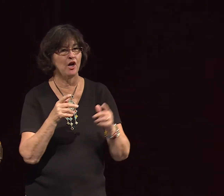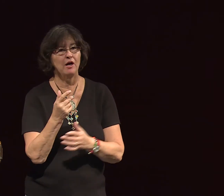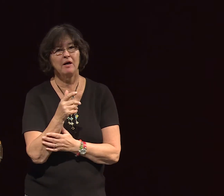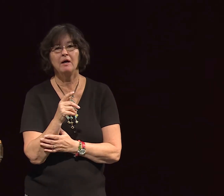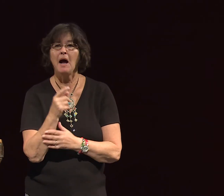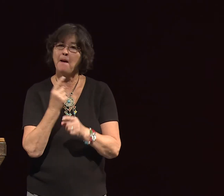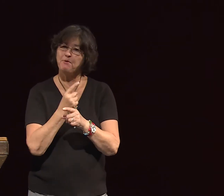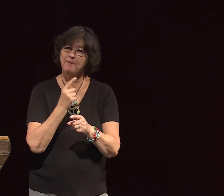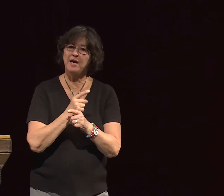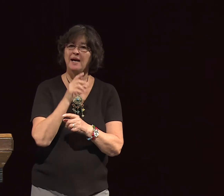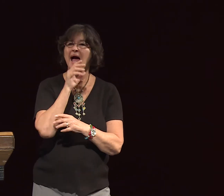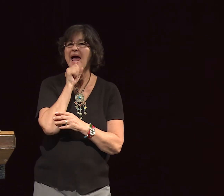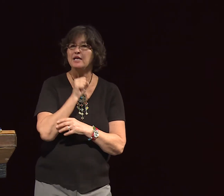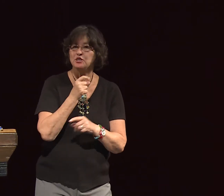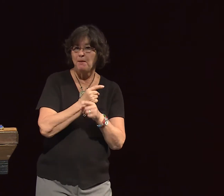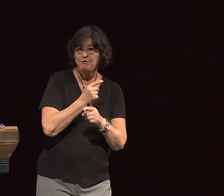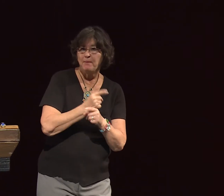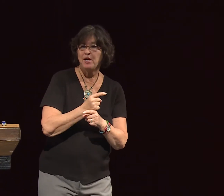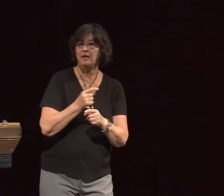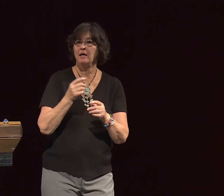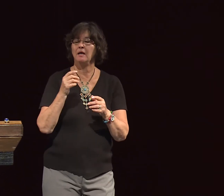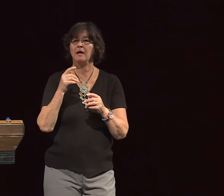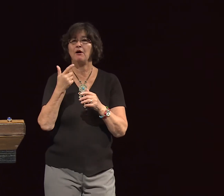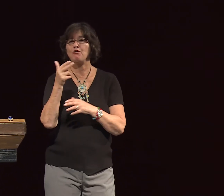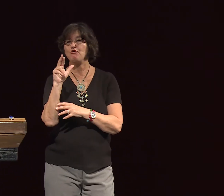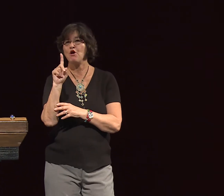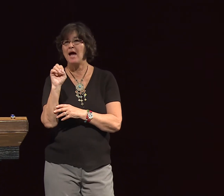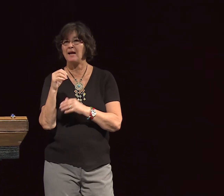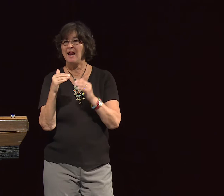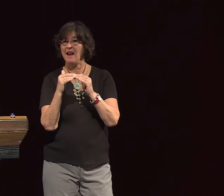speak to who is responsible and accountable